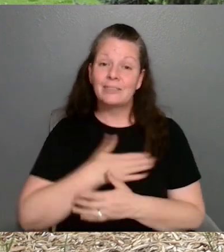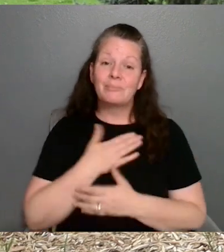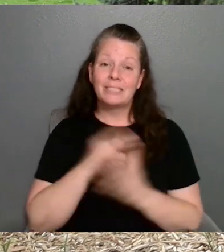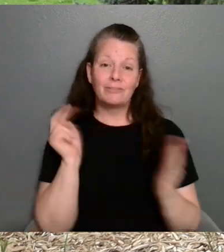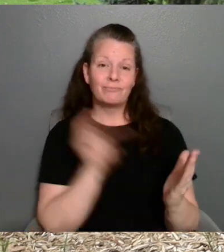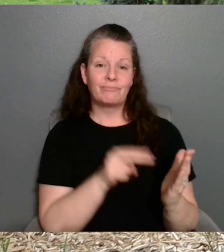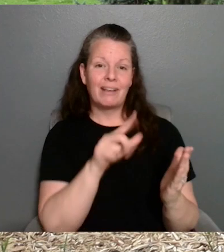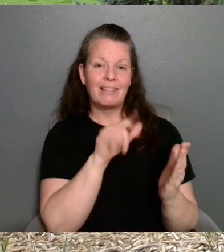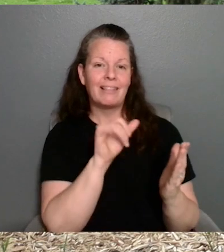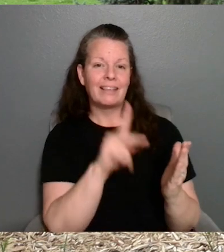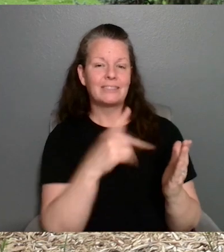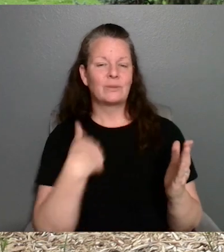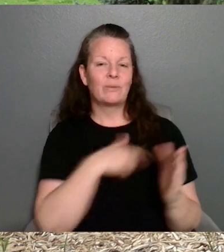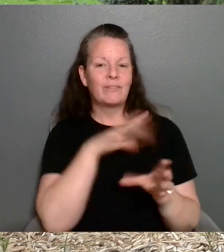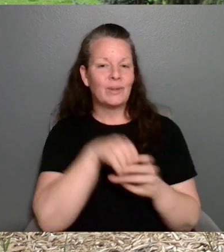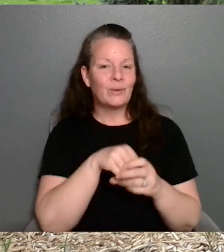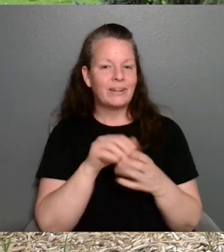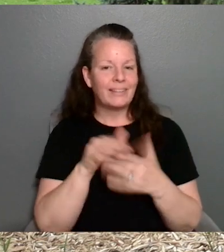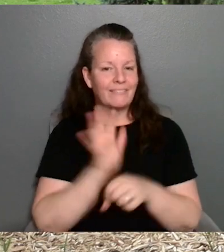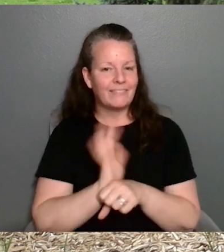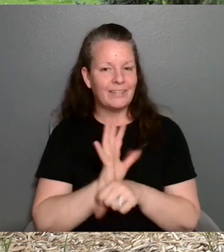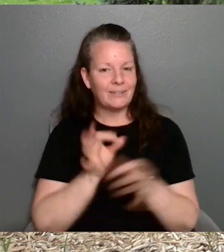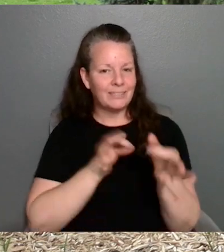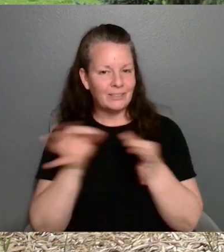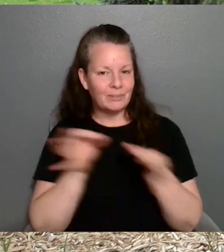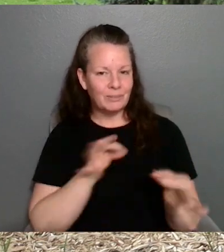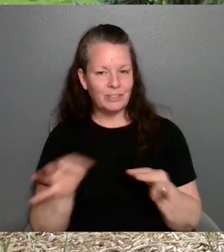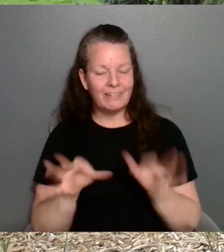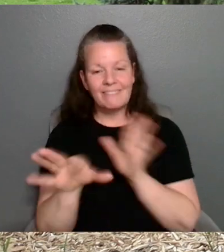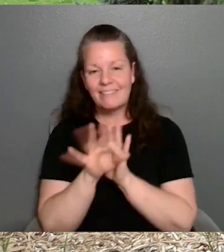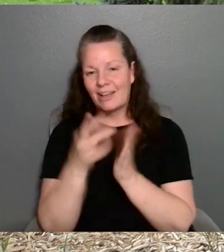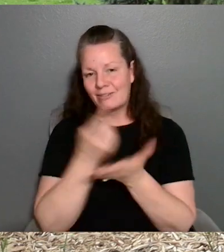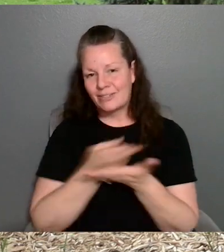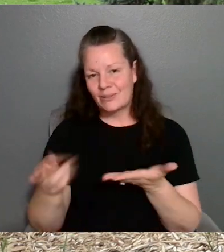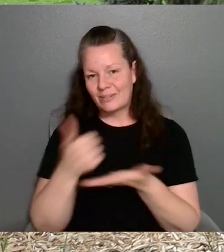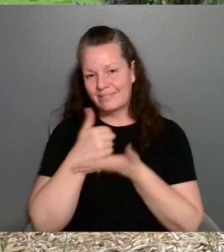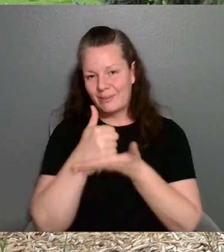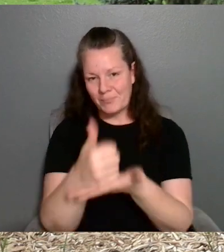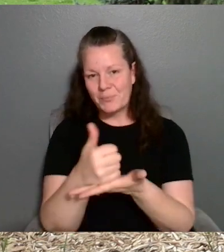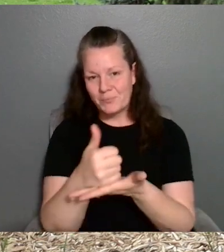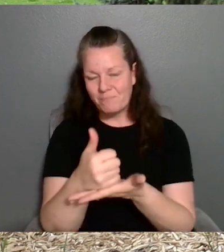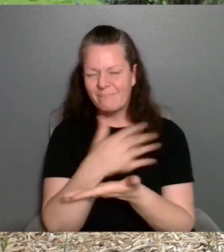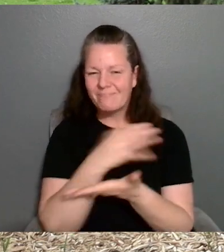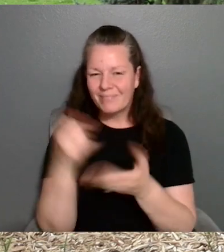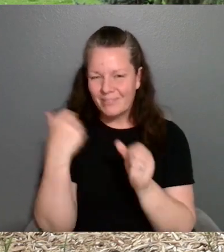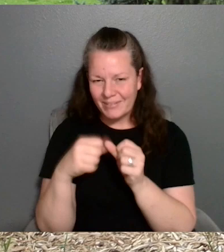Please check out the links that we've included in this video description to find resources to help you,